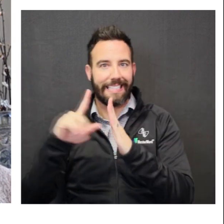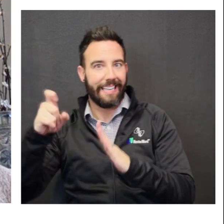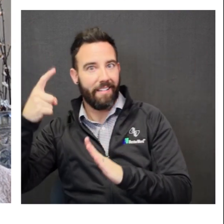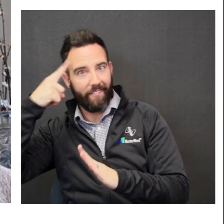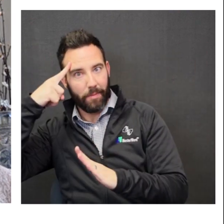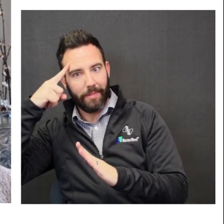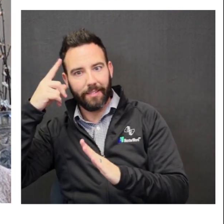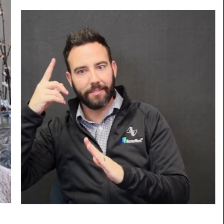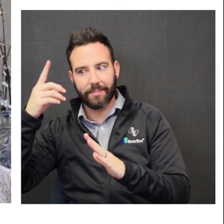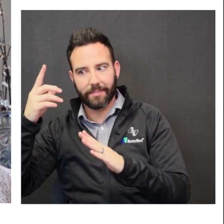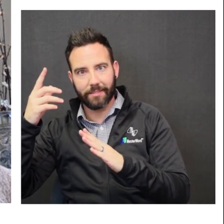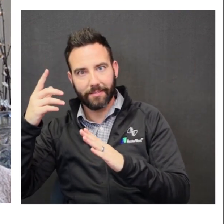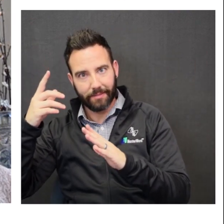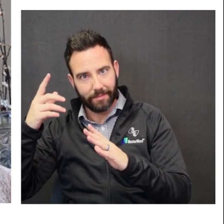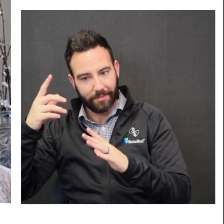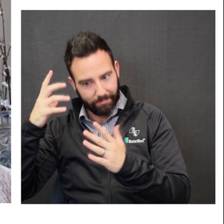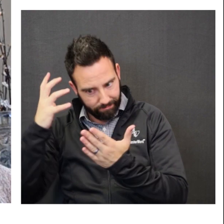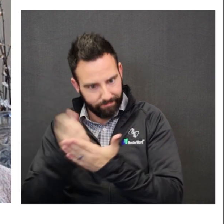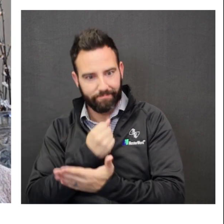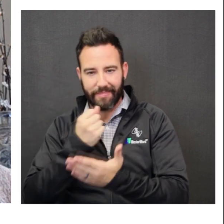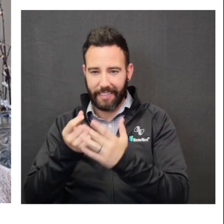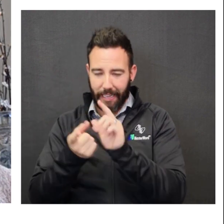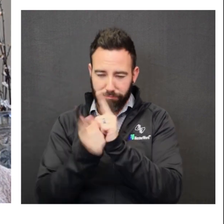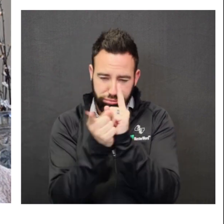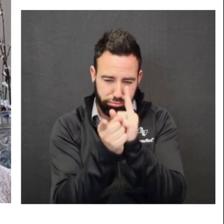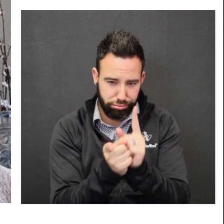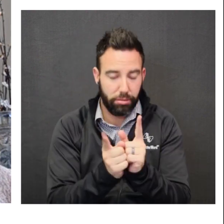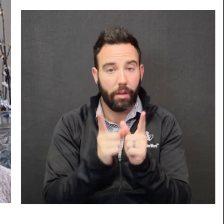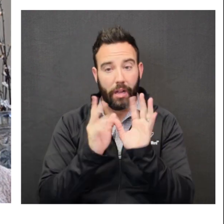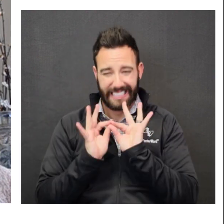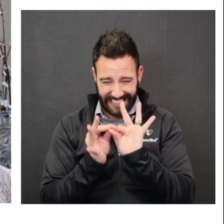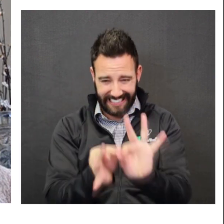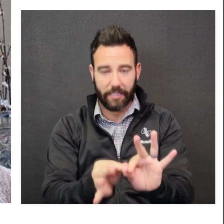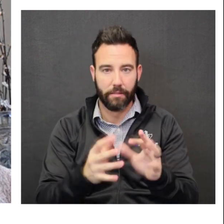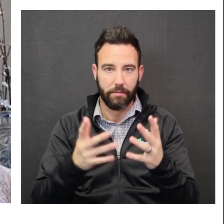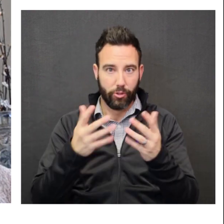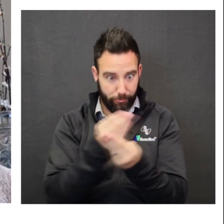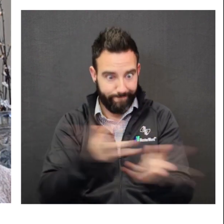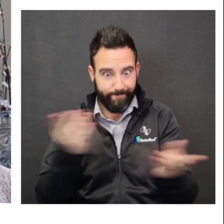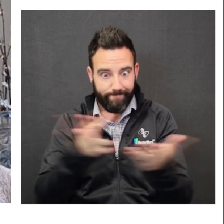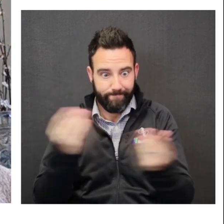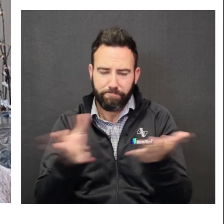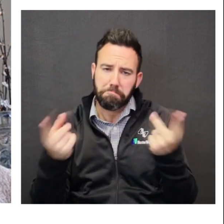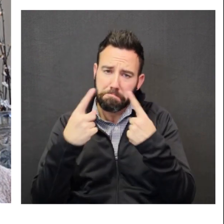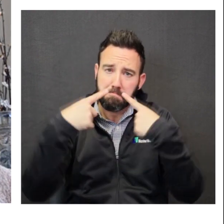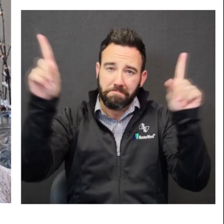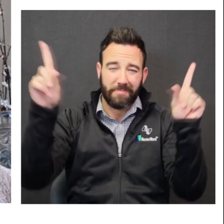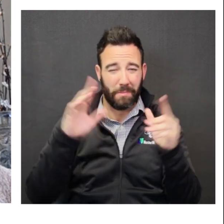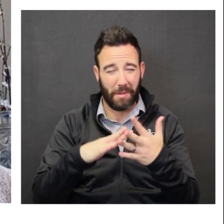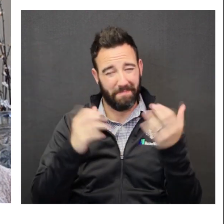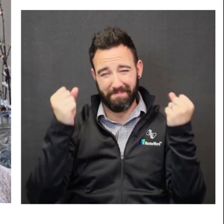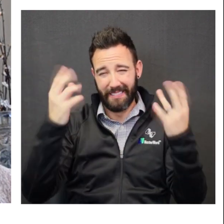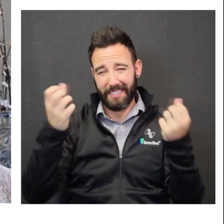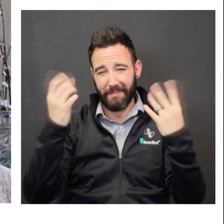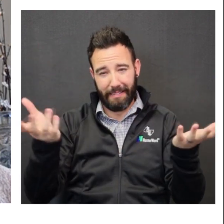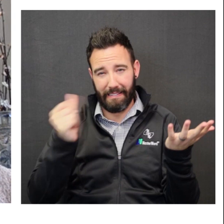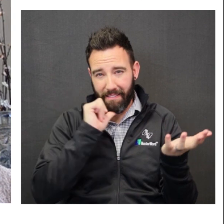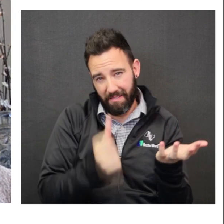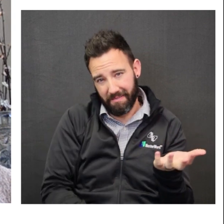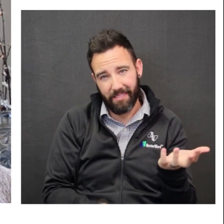city governments. The language access, you know, services on it's not really. So, what perhaps they were